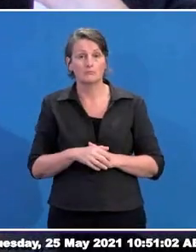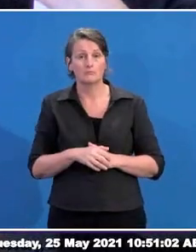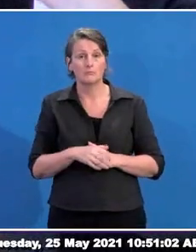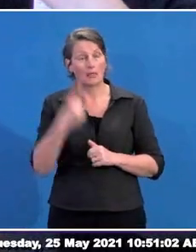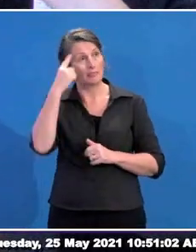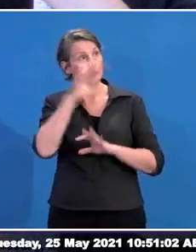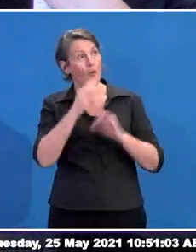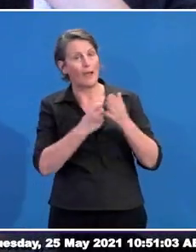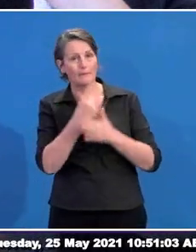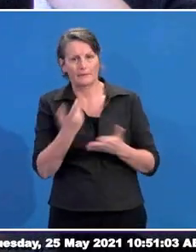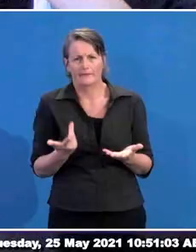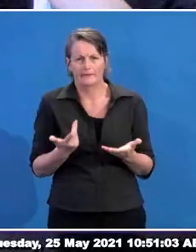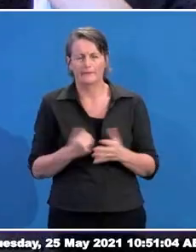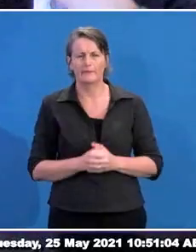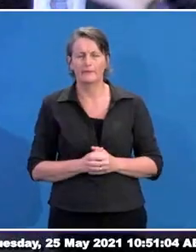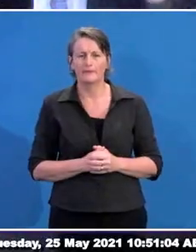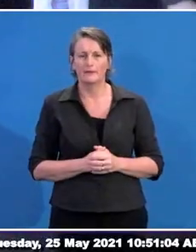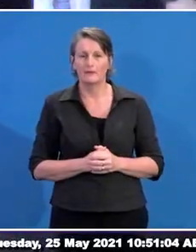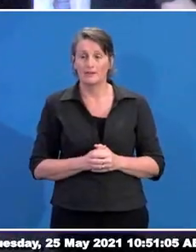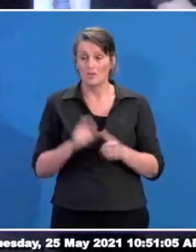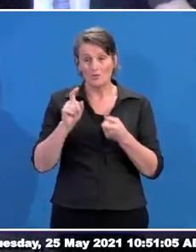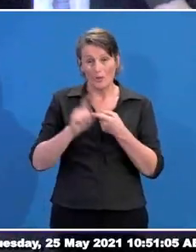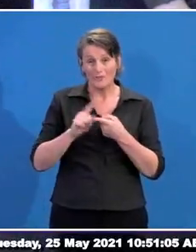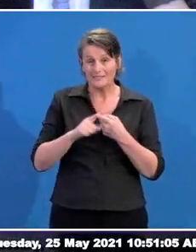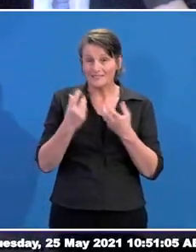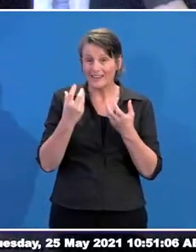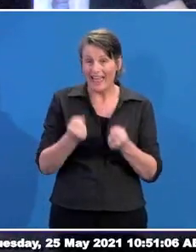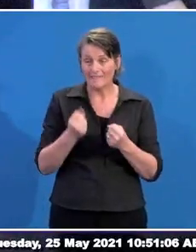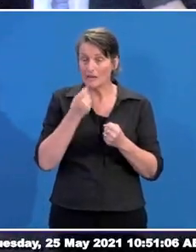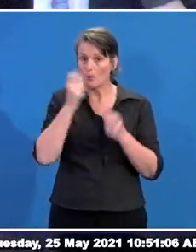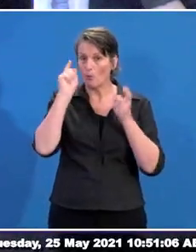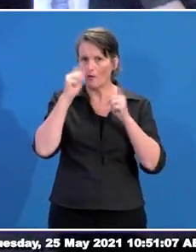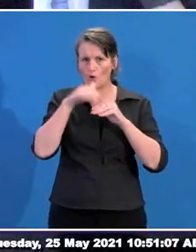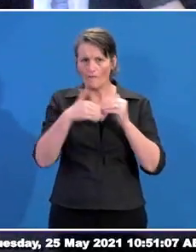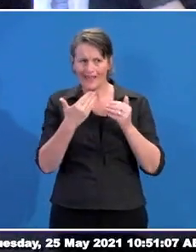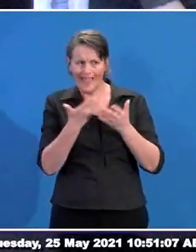around evidence gathering and making sure that,